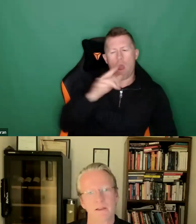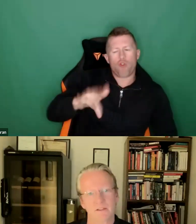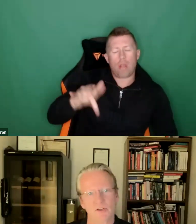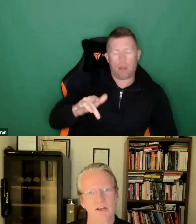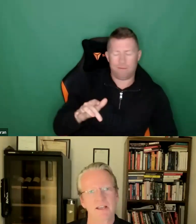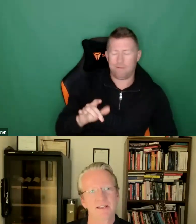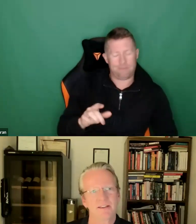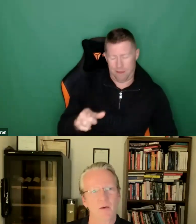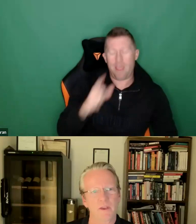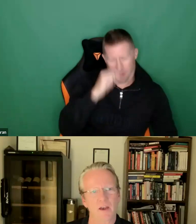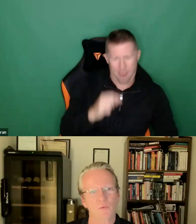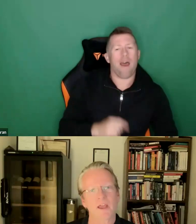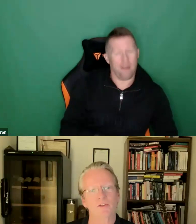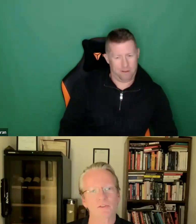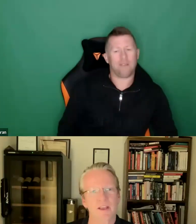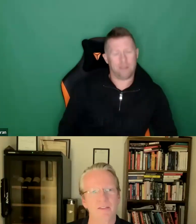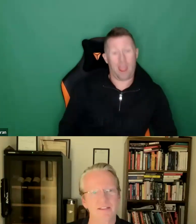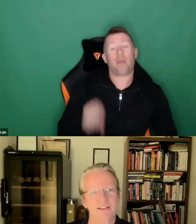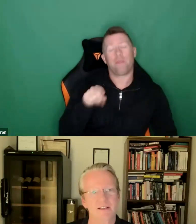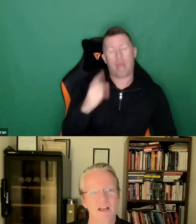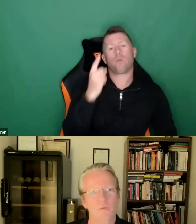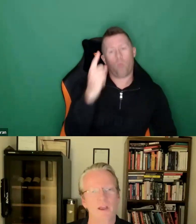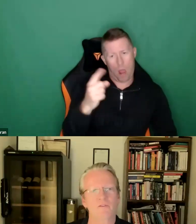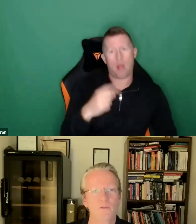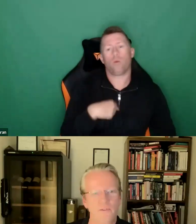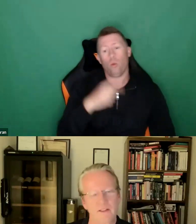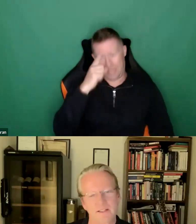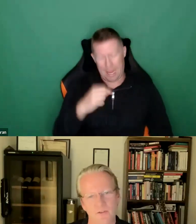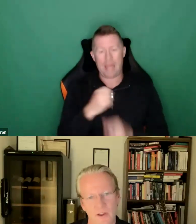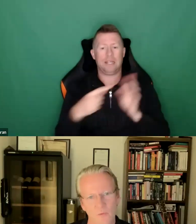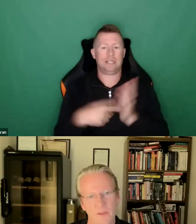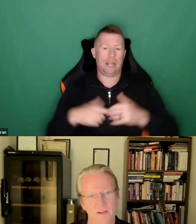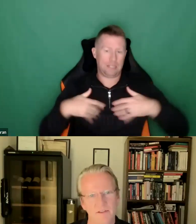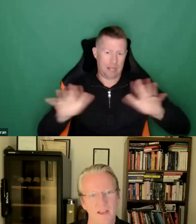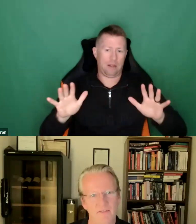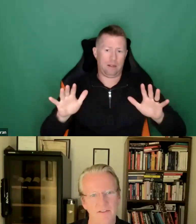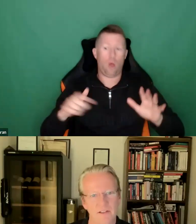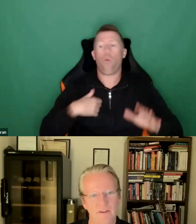of mine who will be listening who always reminds me that young people have really much